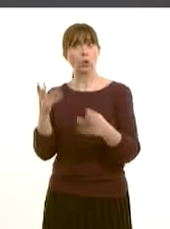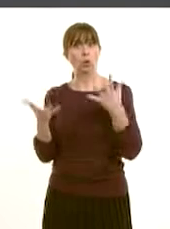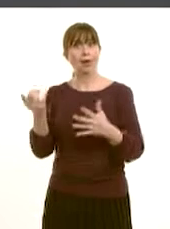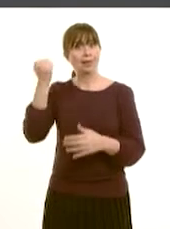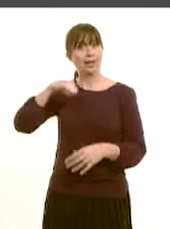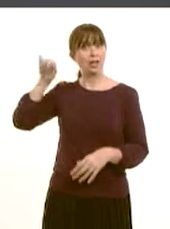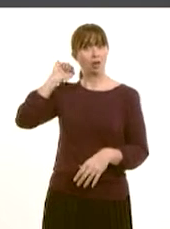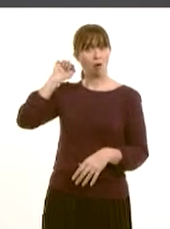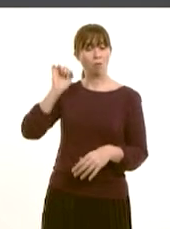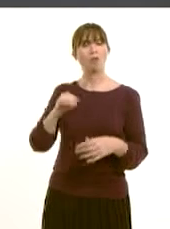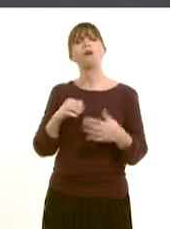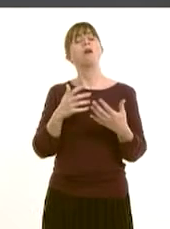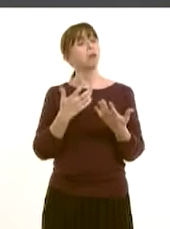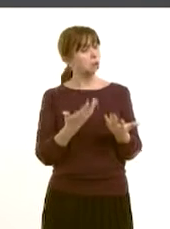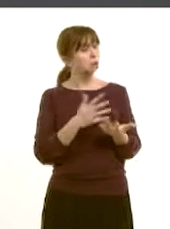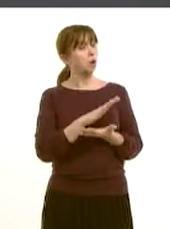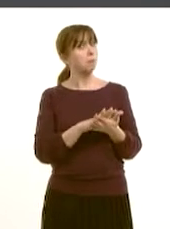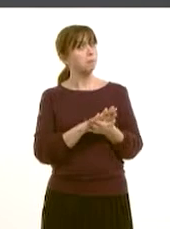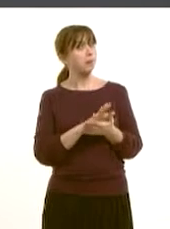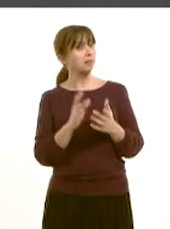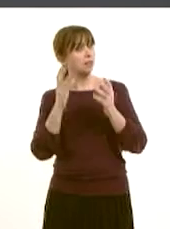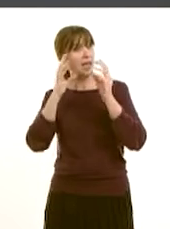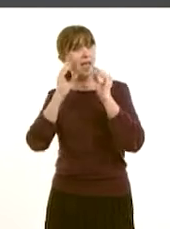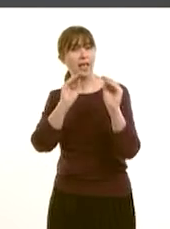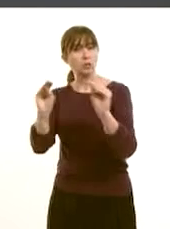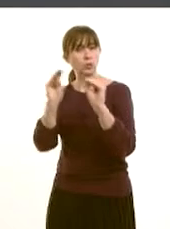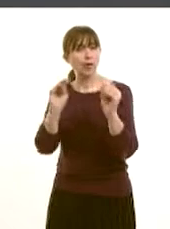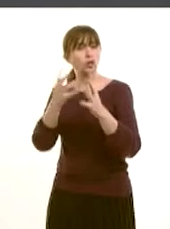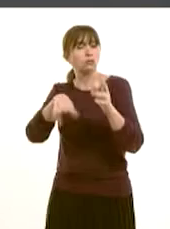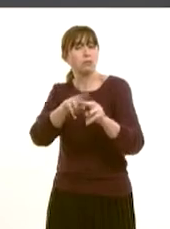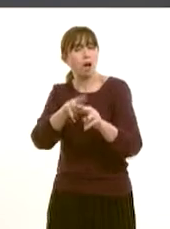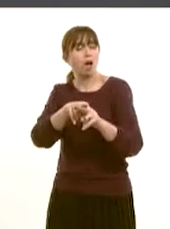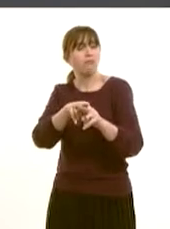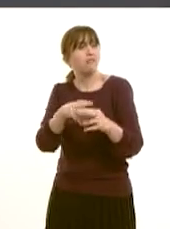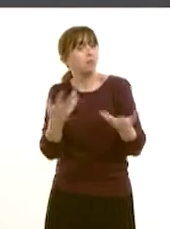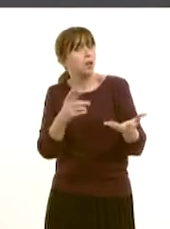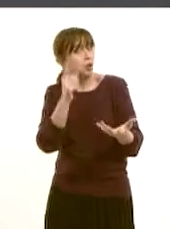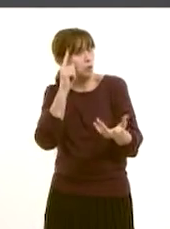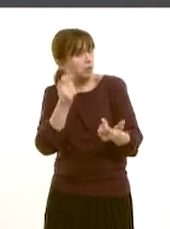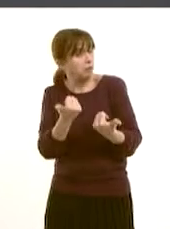What does this tell us about the continued dedication of NHS staff and the role they play in delivering this service?